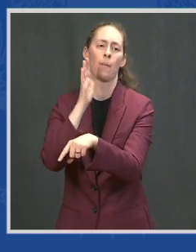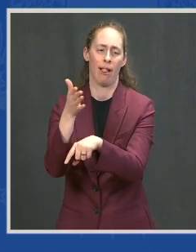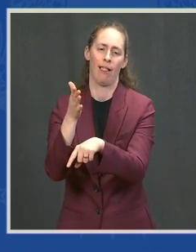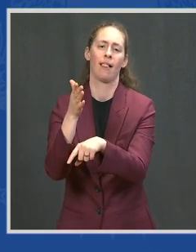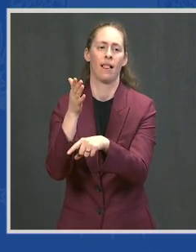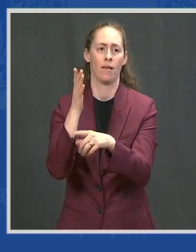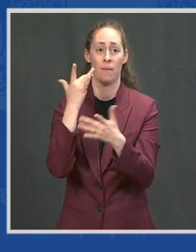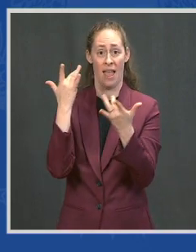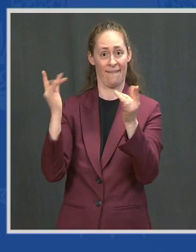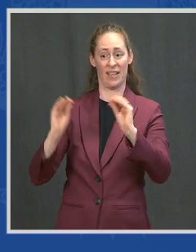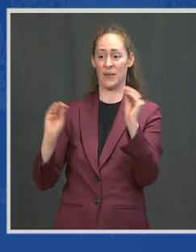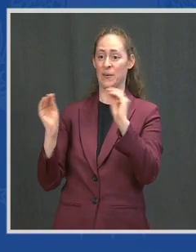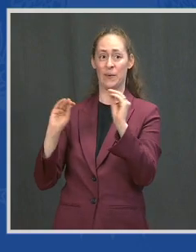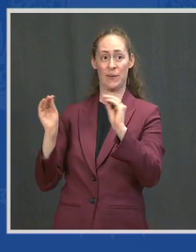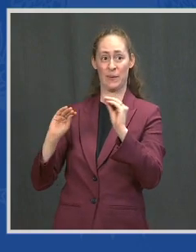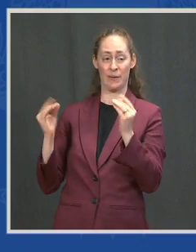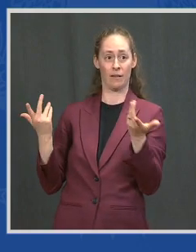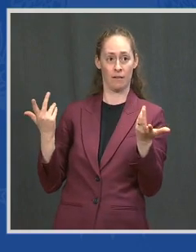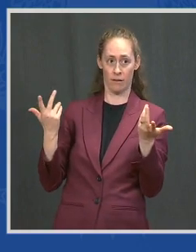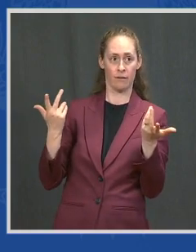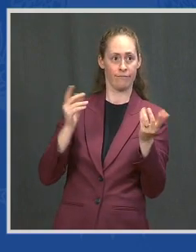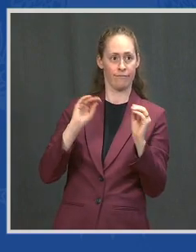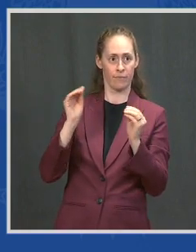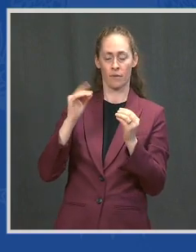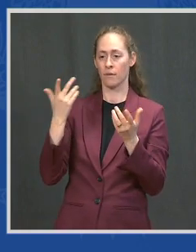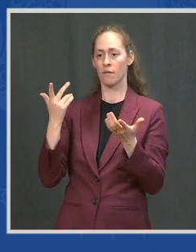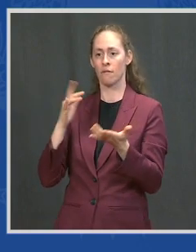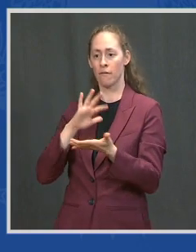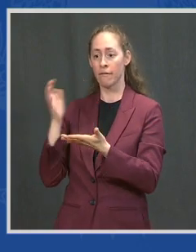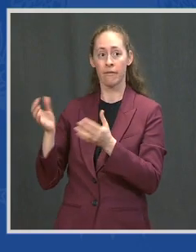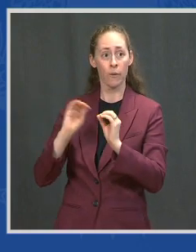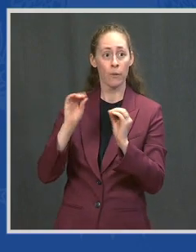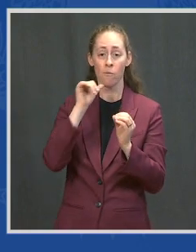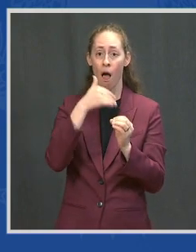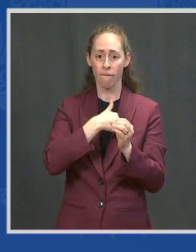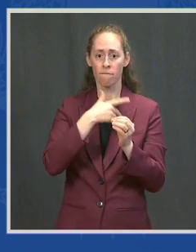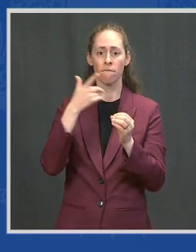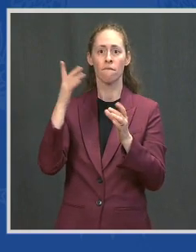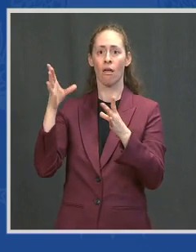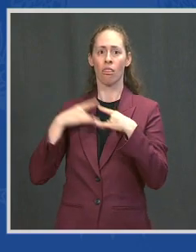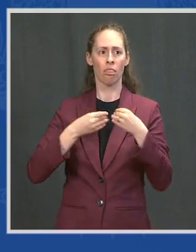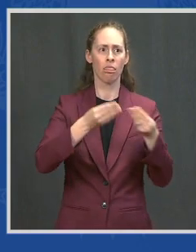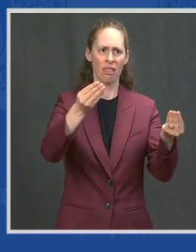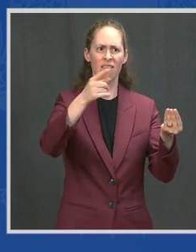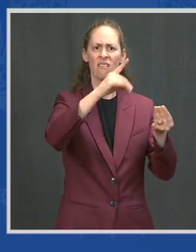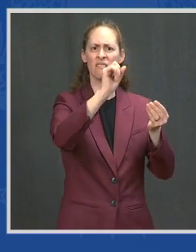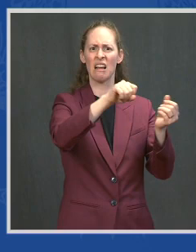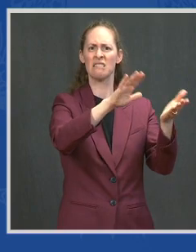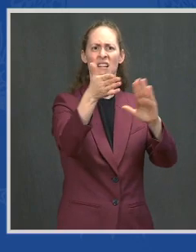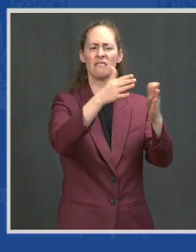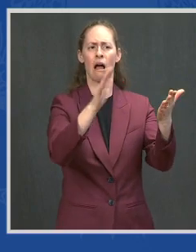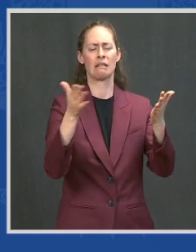may cause other people to get sick and maybe die. The Press: . The President: Let me finish here.